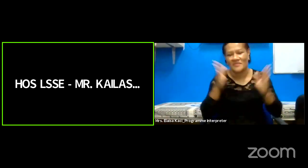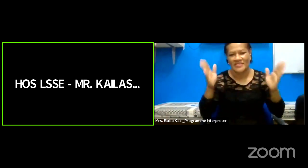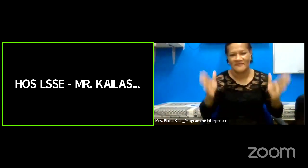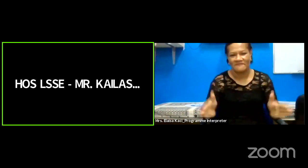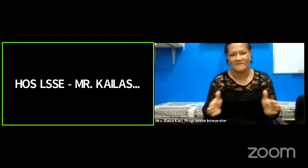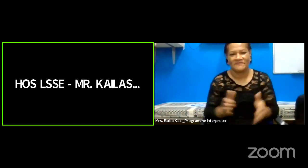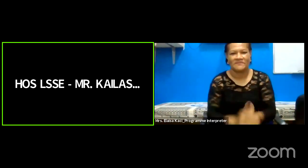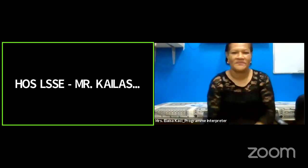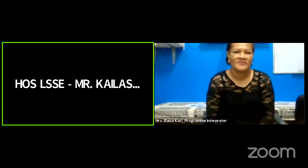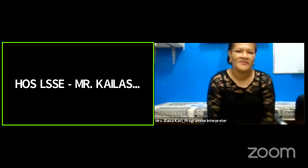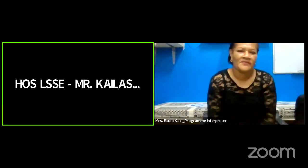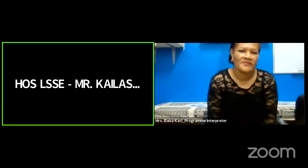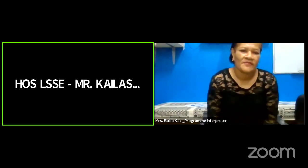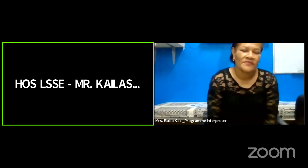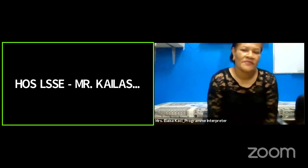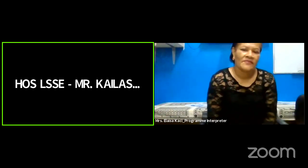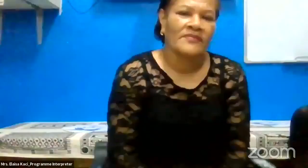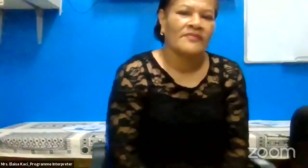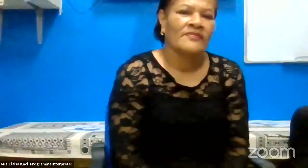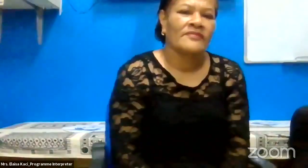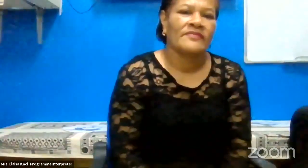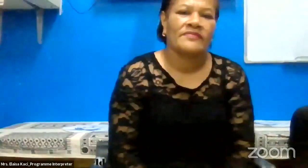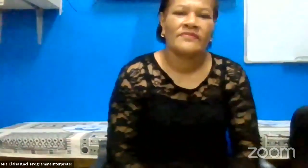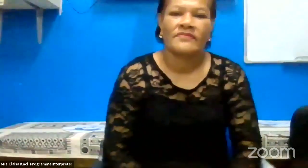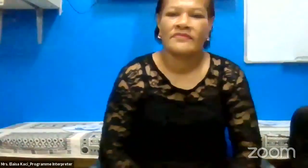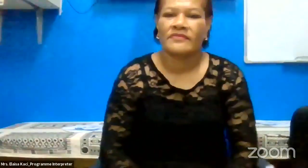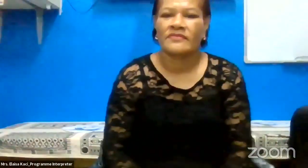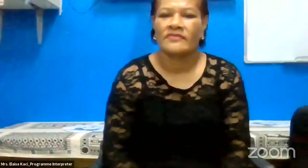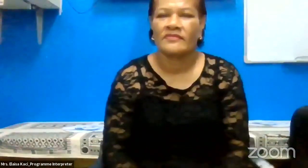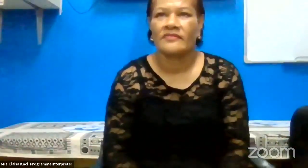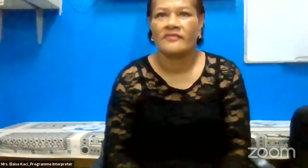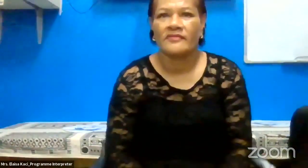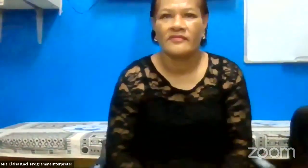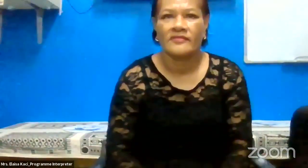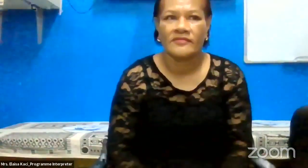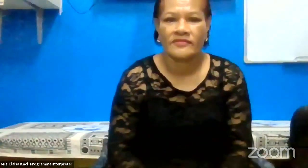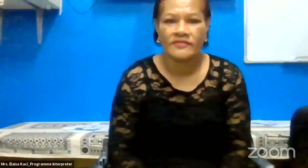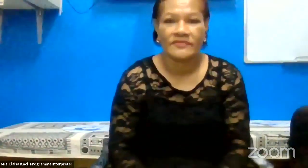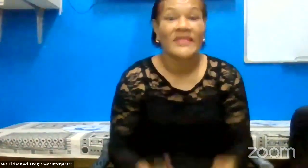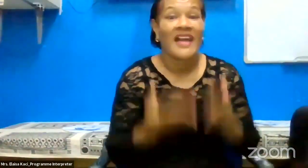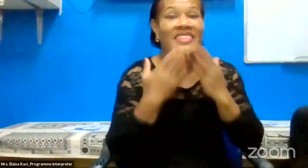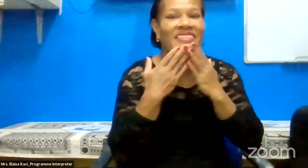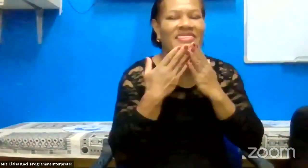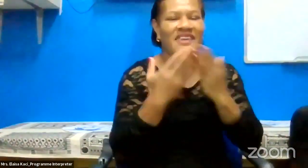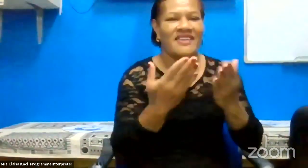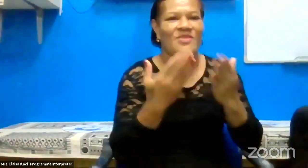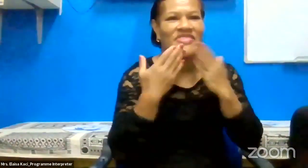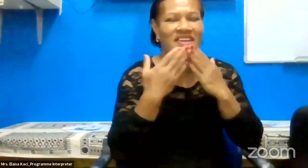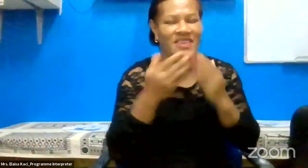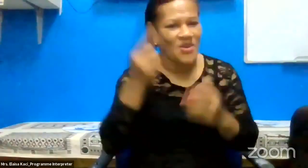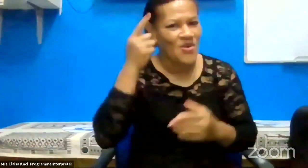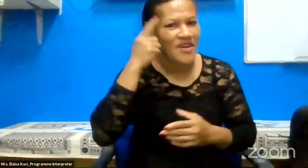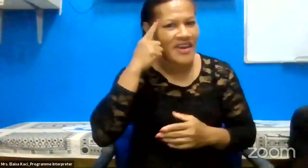our viewers and who are joining